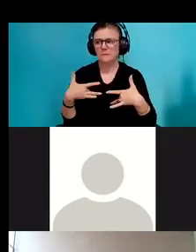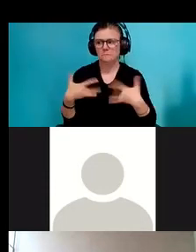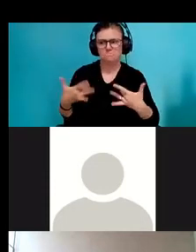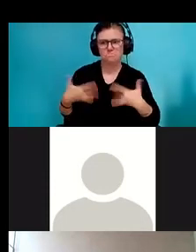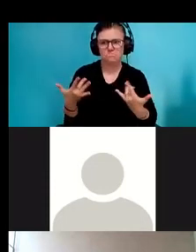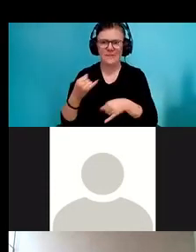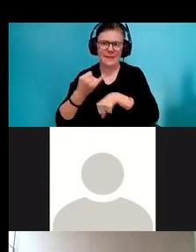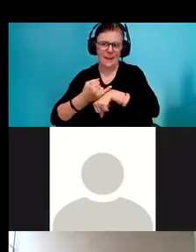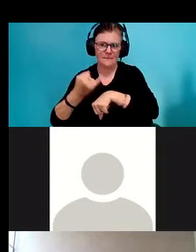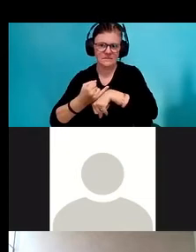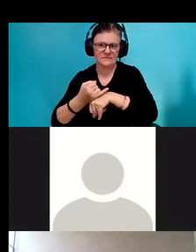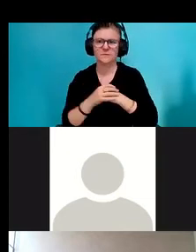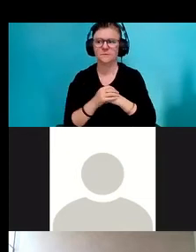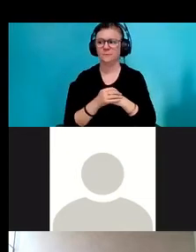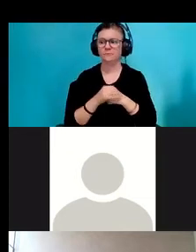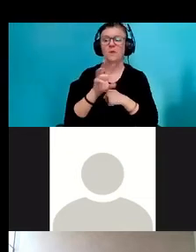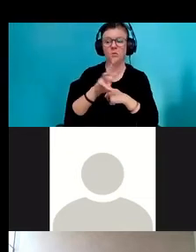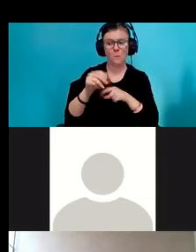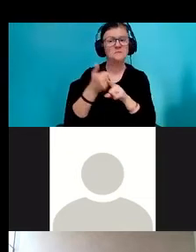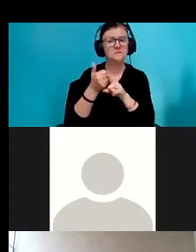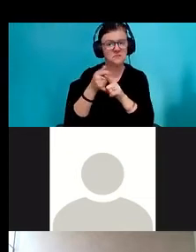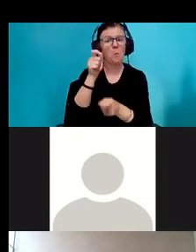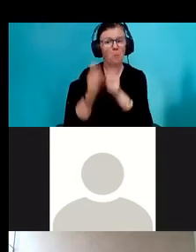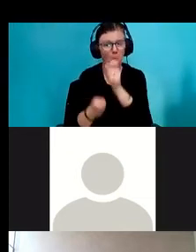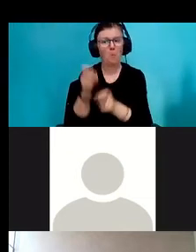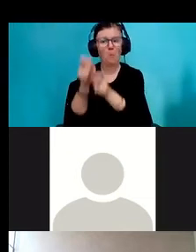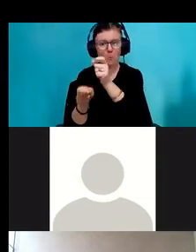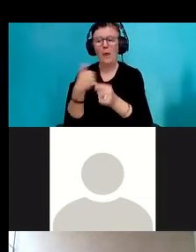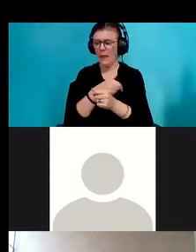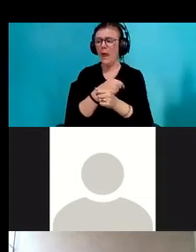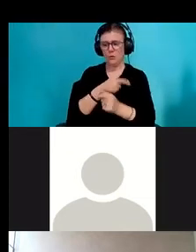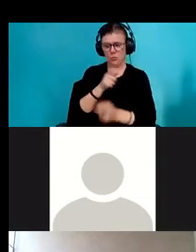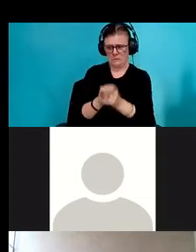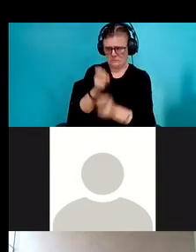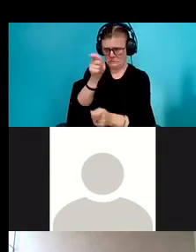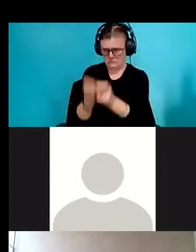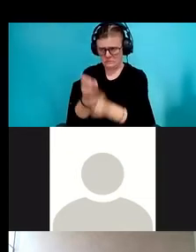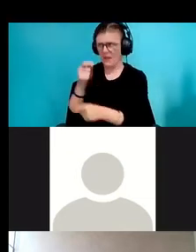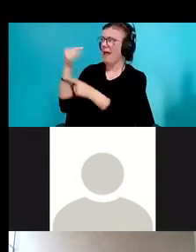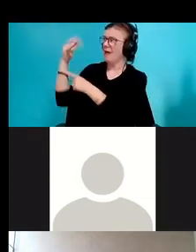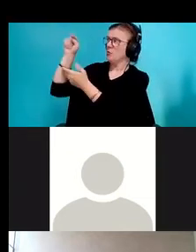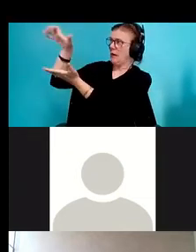The web page continues to develop as we continue with the grant and learn more about our needs